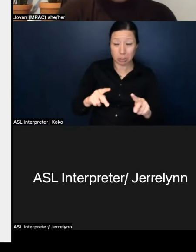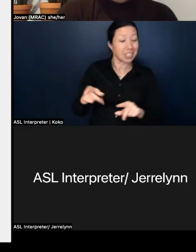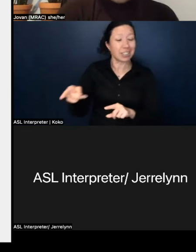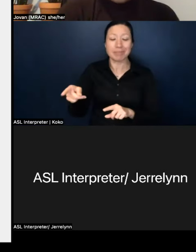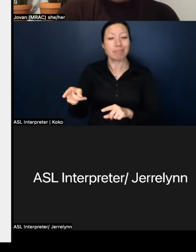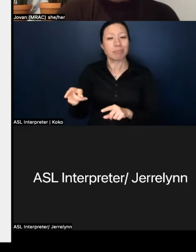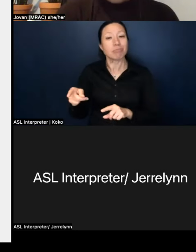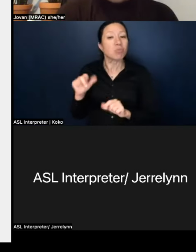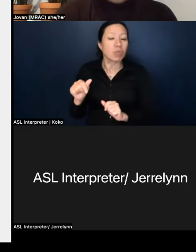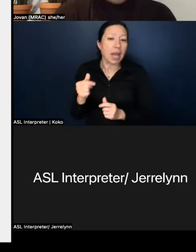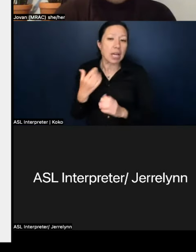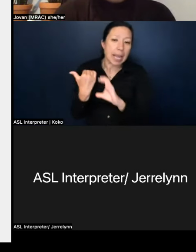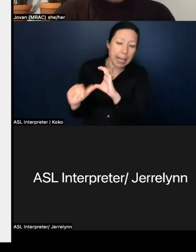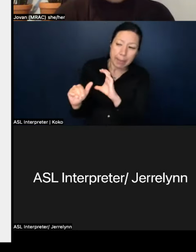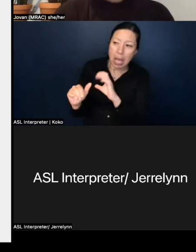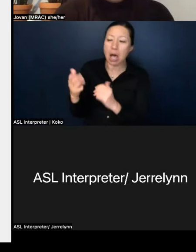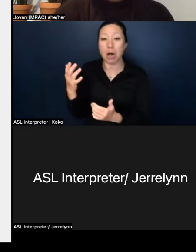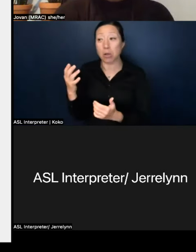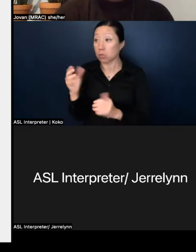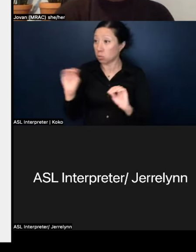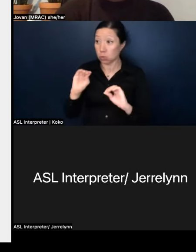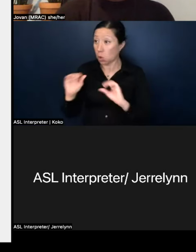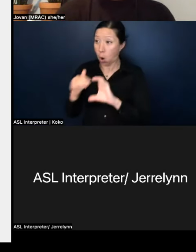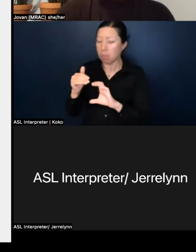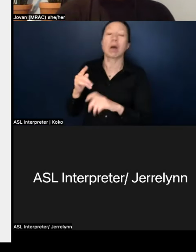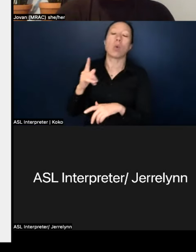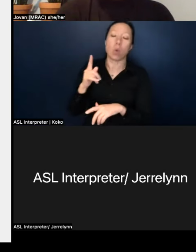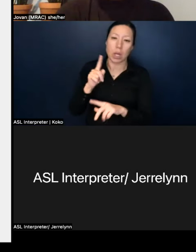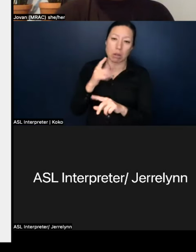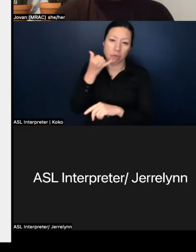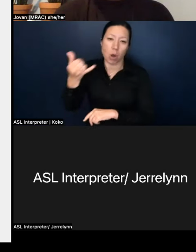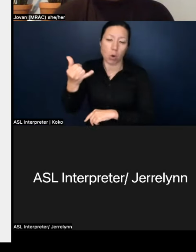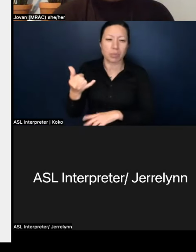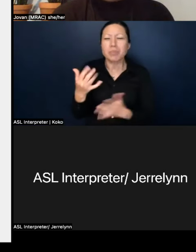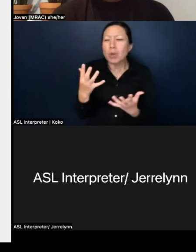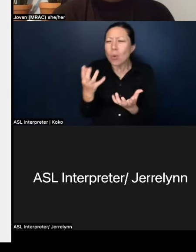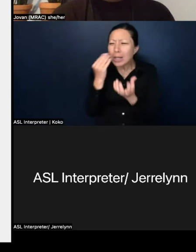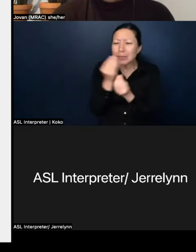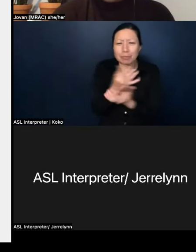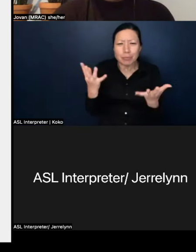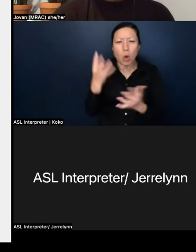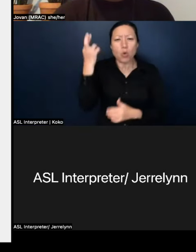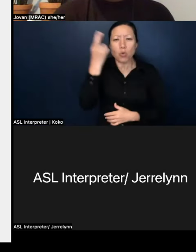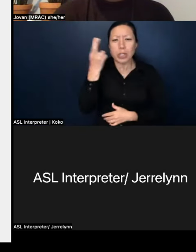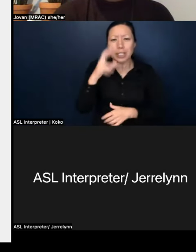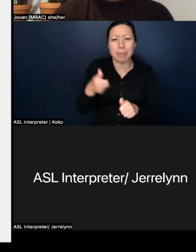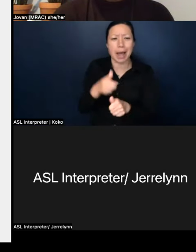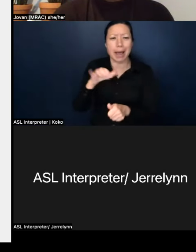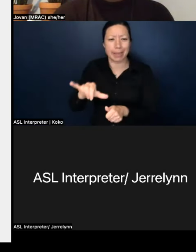a little bit of rationale behind that choice. So each year the Next Step Fund is MRAC's